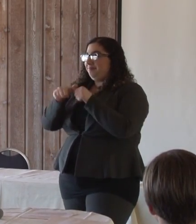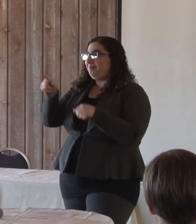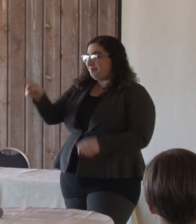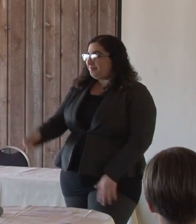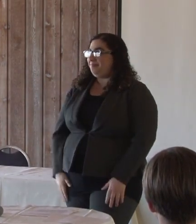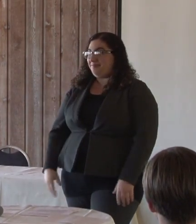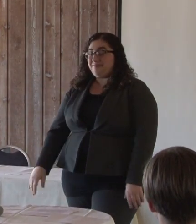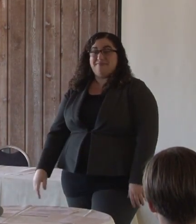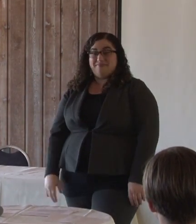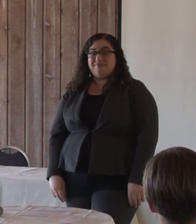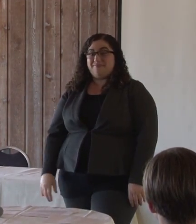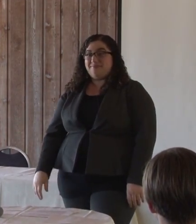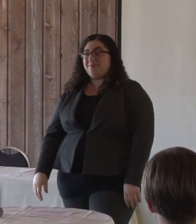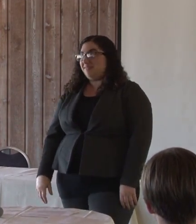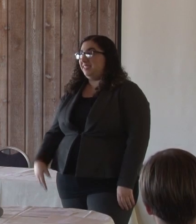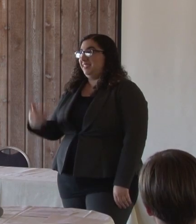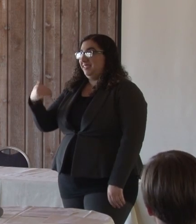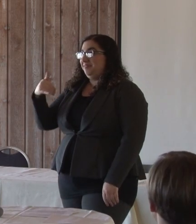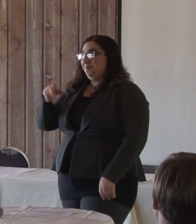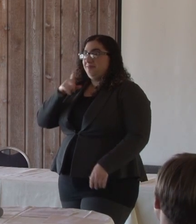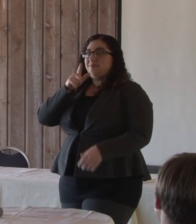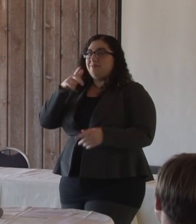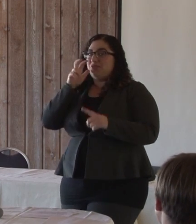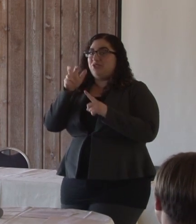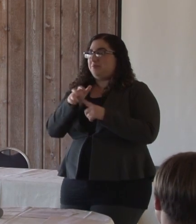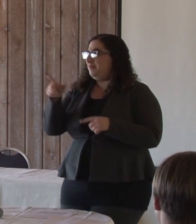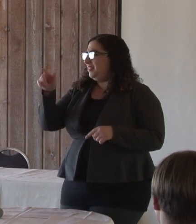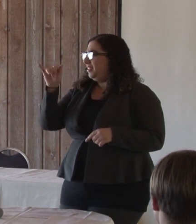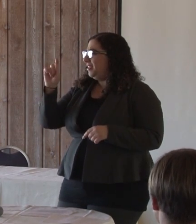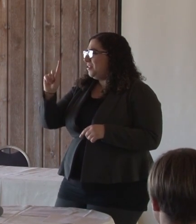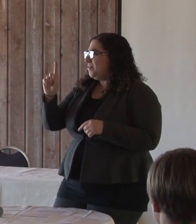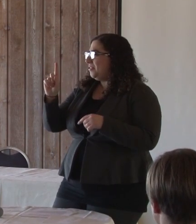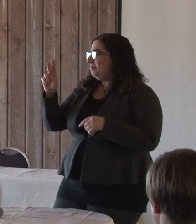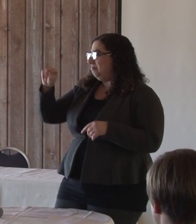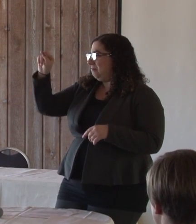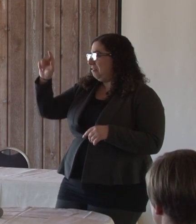That's what we had one deaf blind lawyer. Thank you so much for reminding me Yes